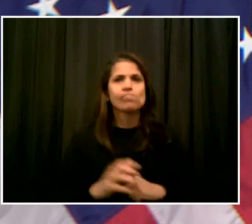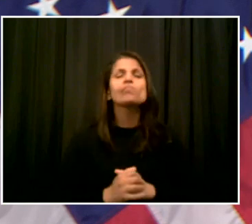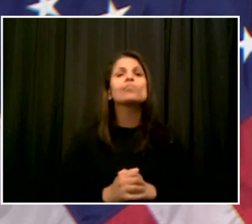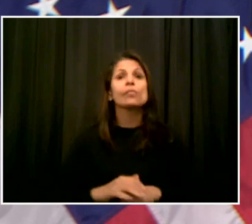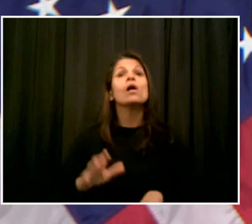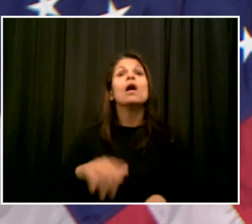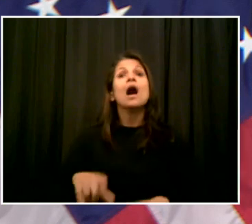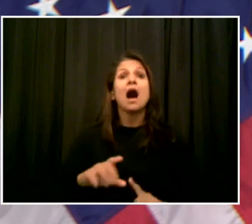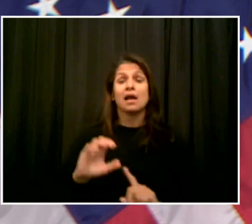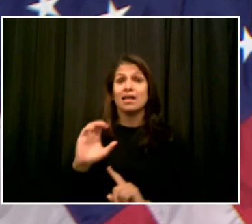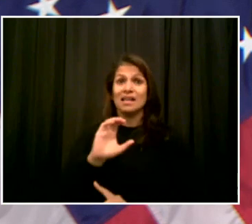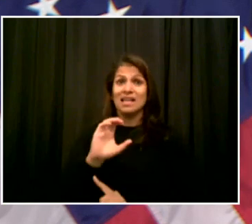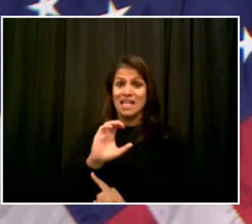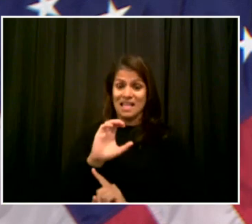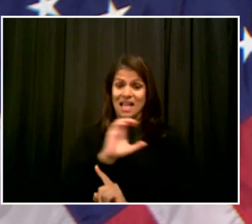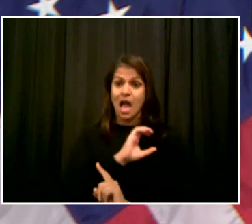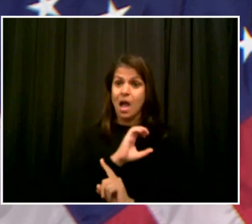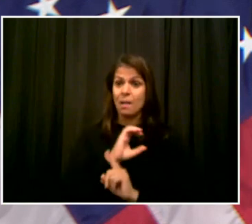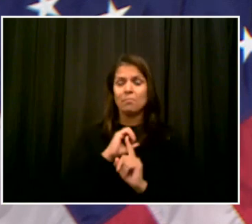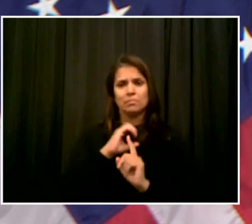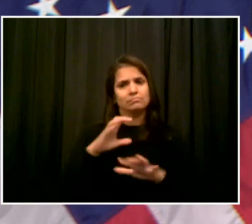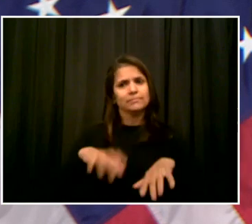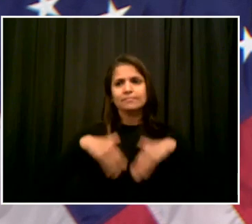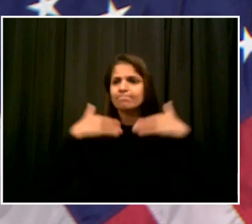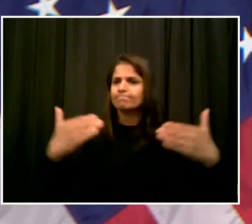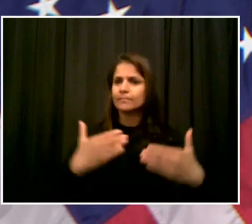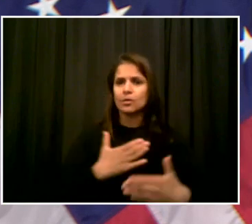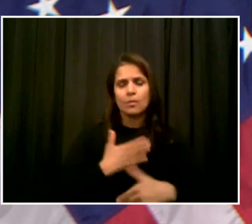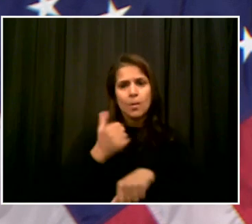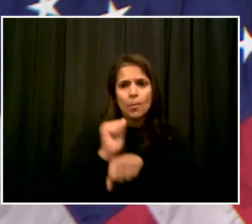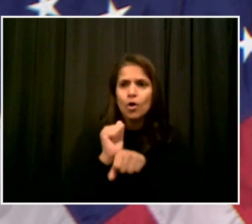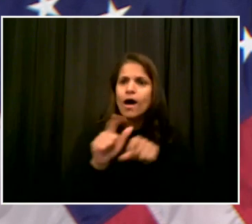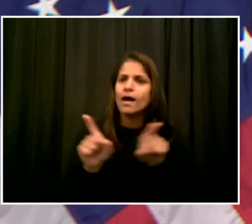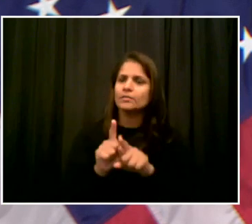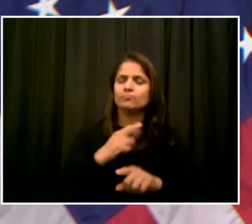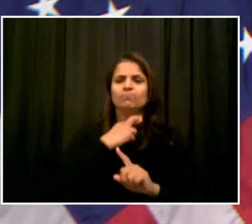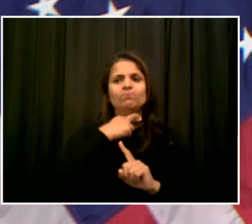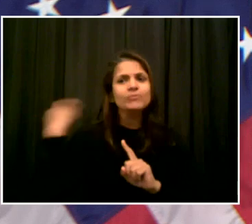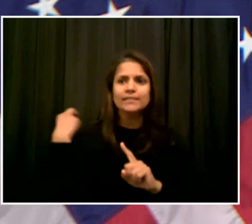ATTACKED AND ALSO PTUTING THEIR LIVES ON THE LINE TO MAKE